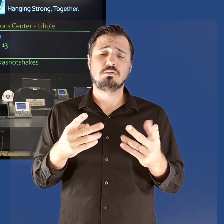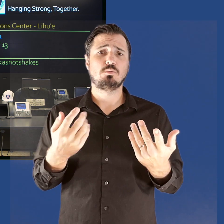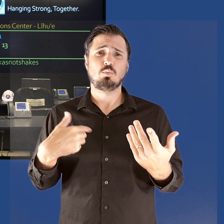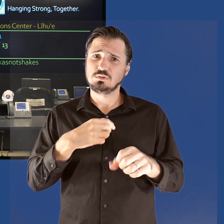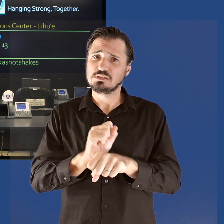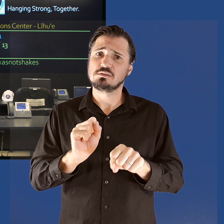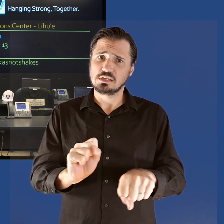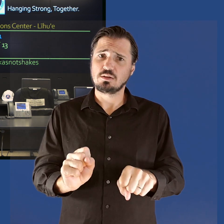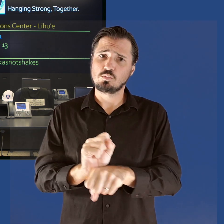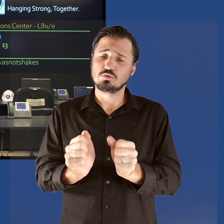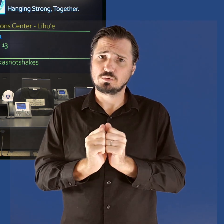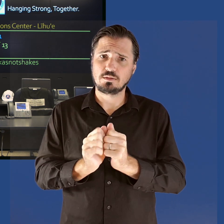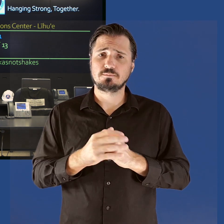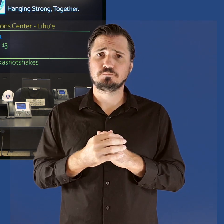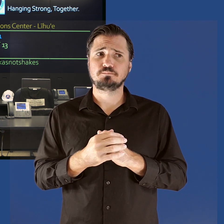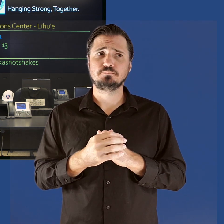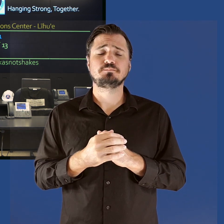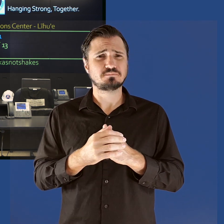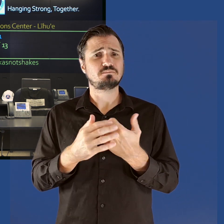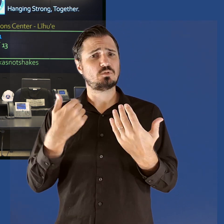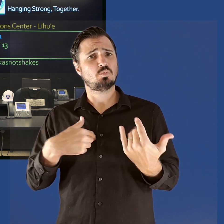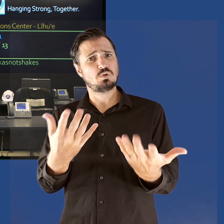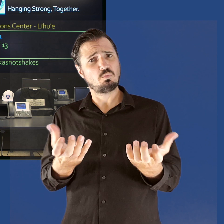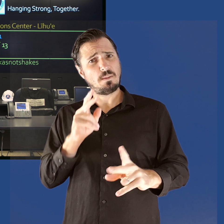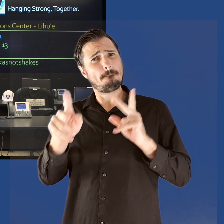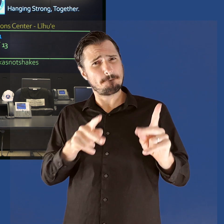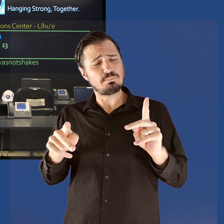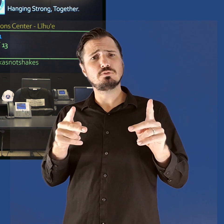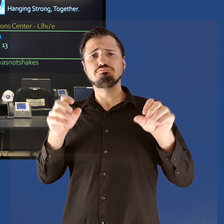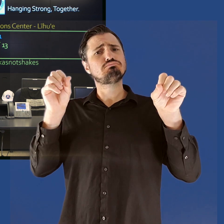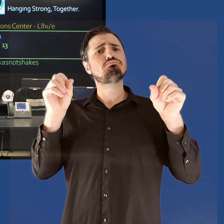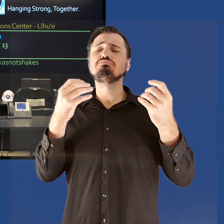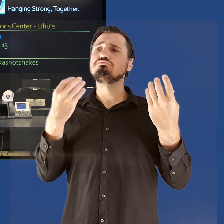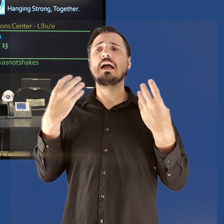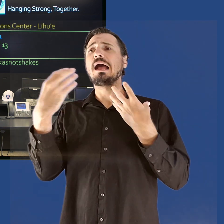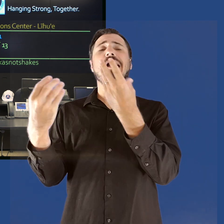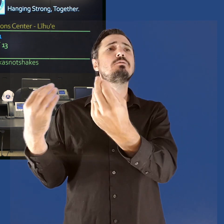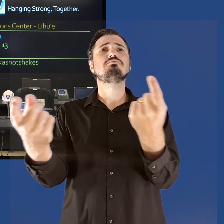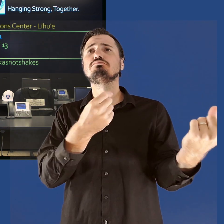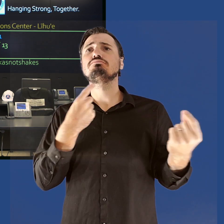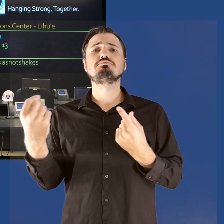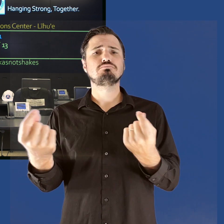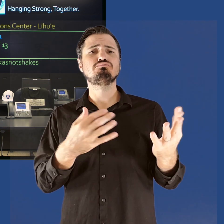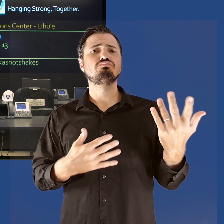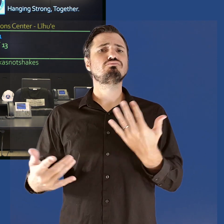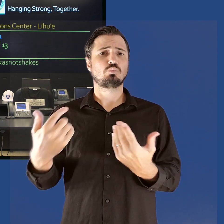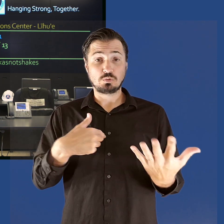Our residents’ ability to move more freely in our community is dependent on a successful monitoring program for incoming visitors.